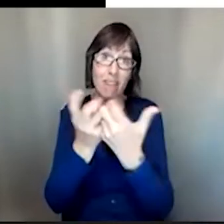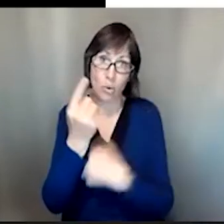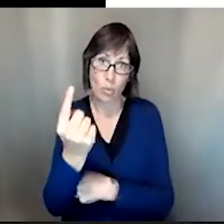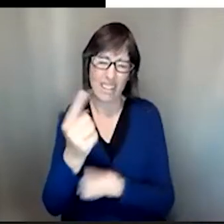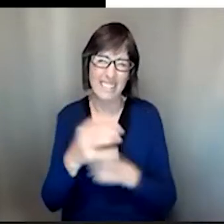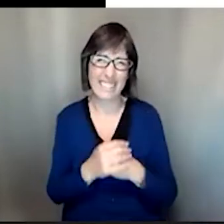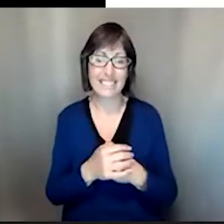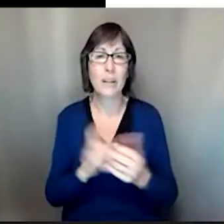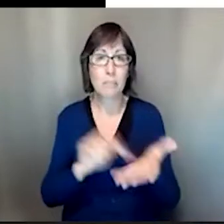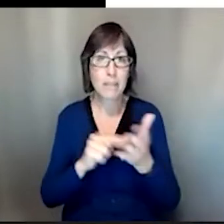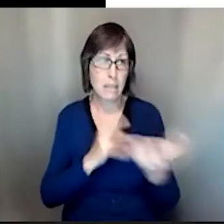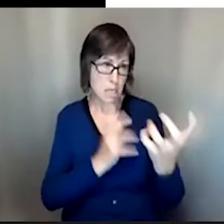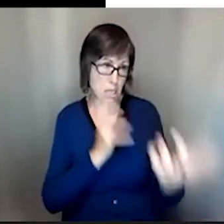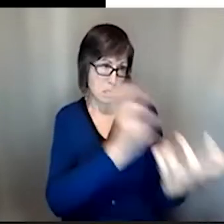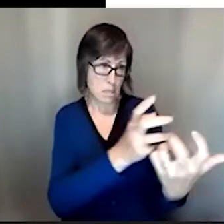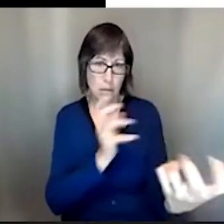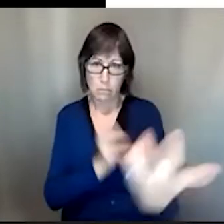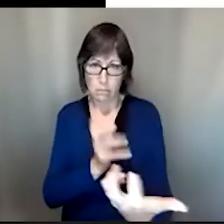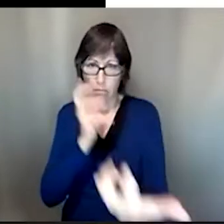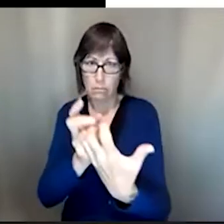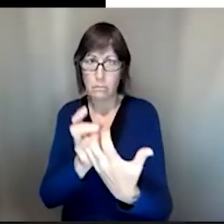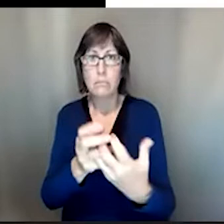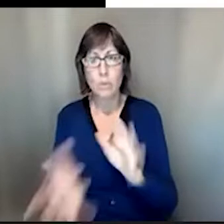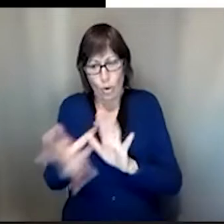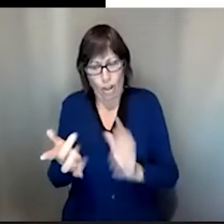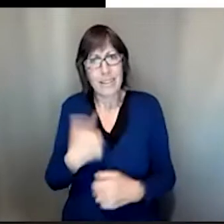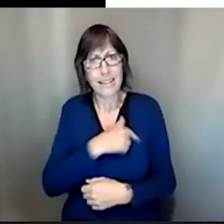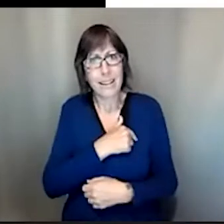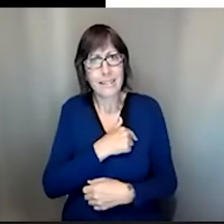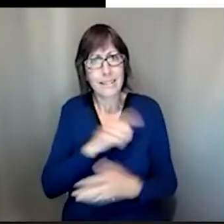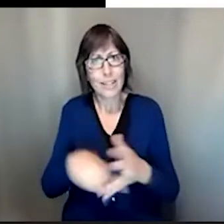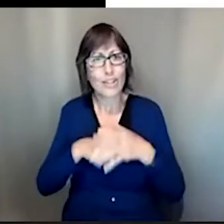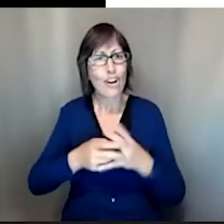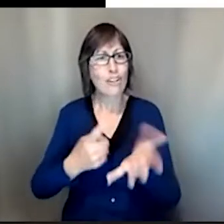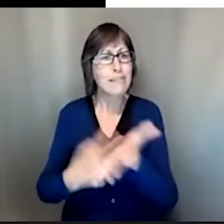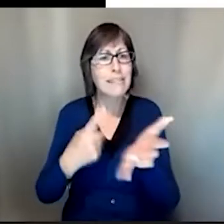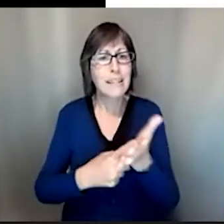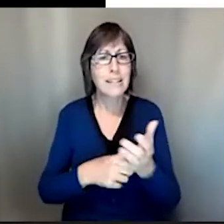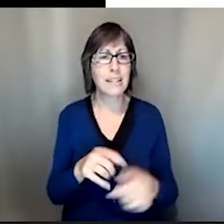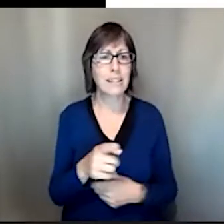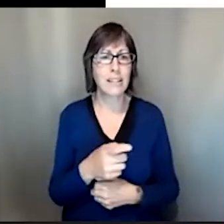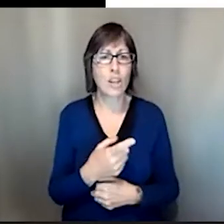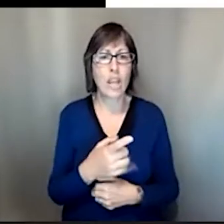with us to start the conversation. Nothing about us without us is the belief that if you are creating work about a specific